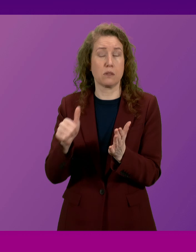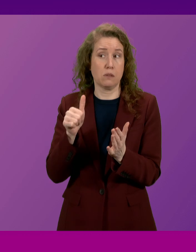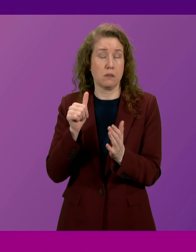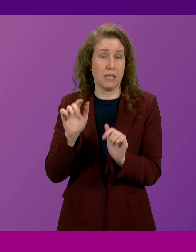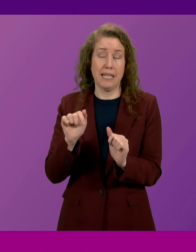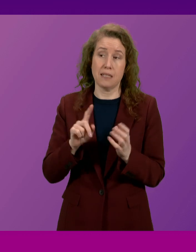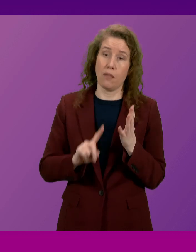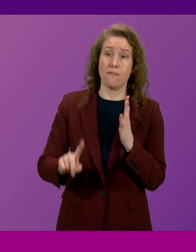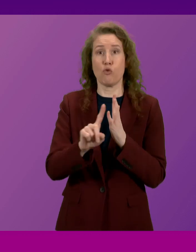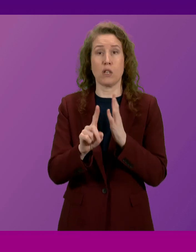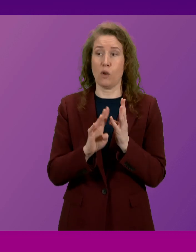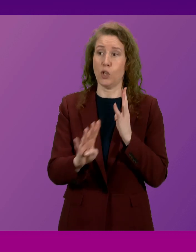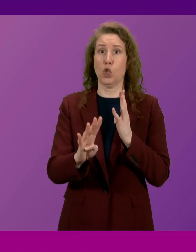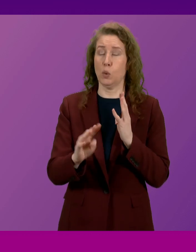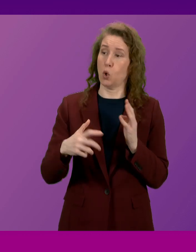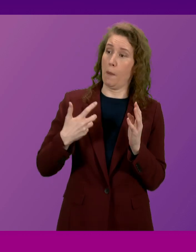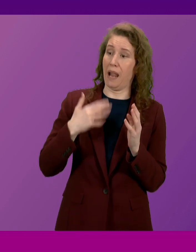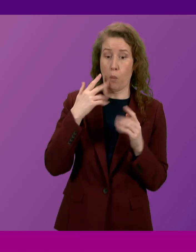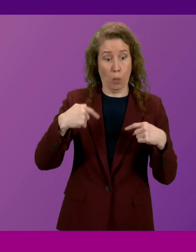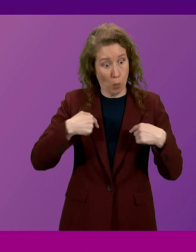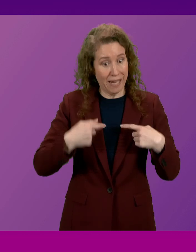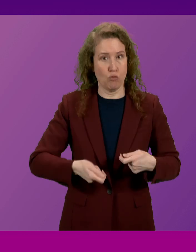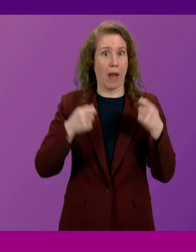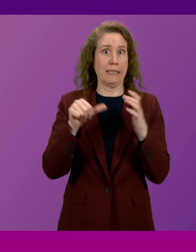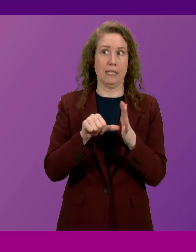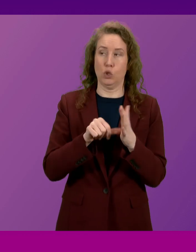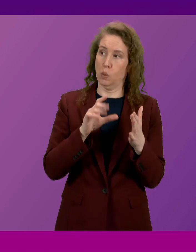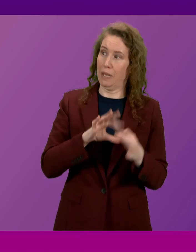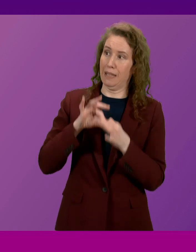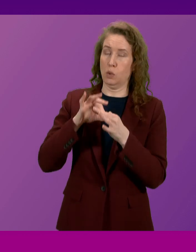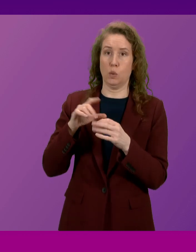the queue to complain when this Government raises any issues with the UK Government’s actions,